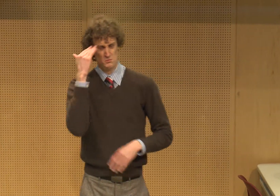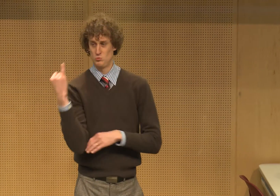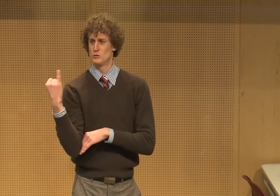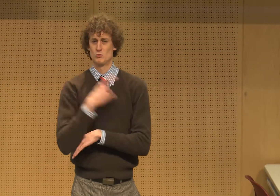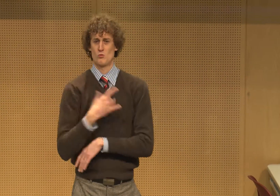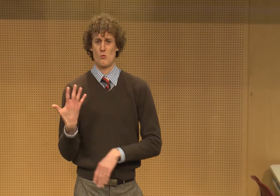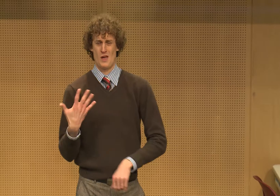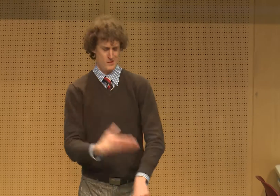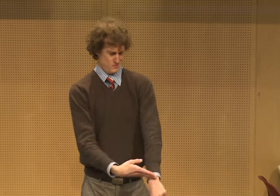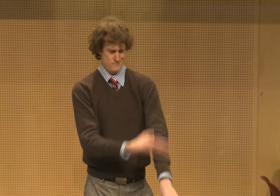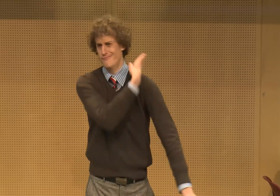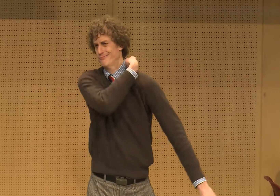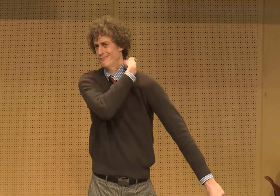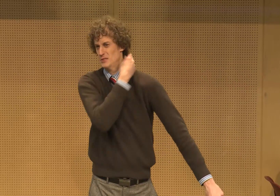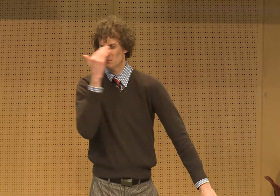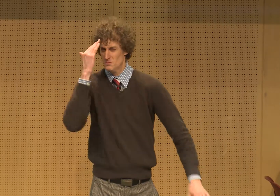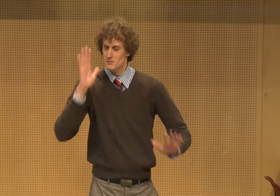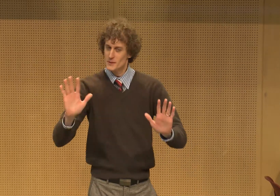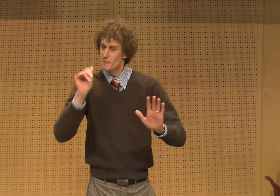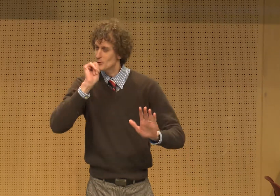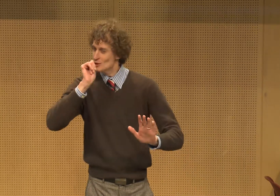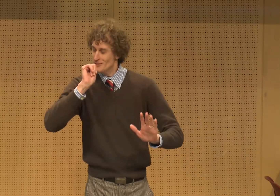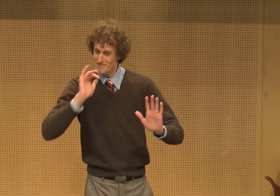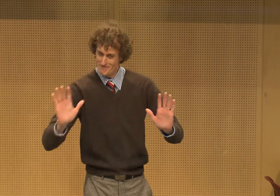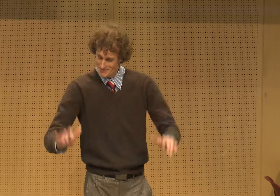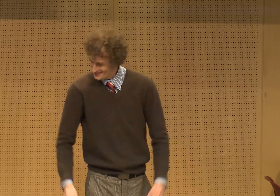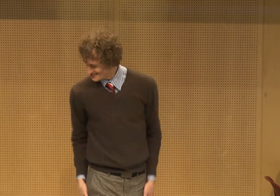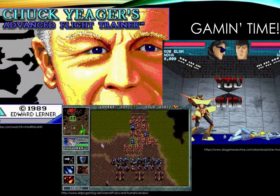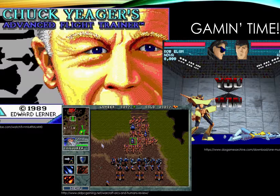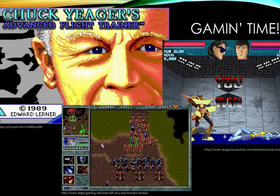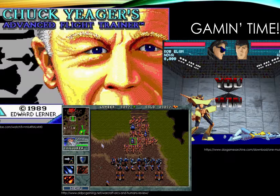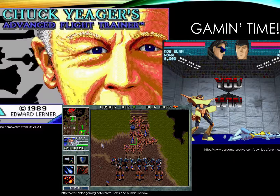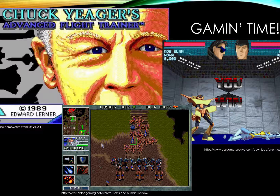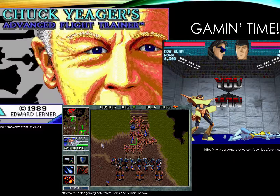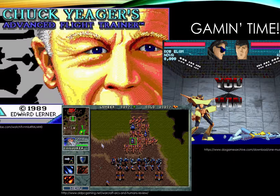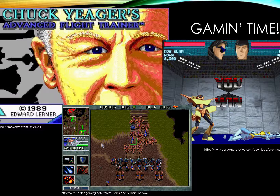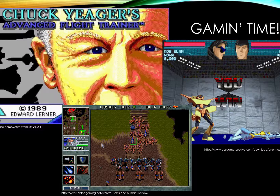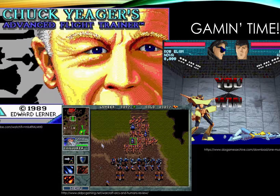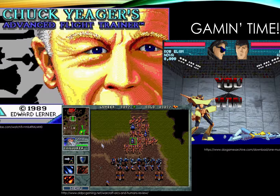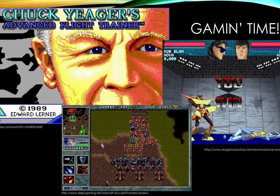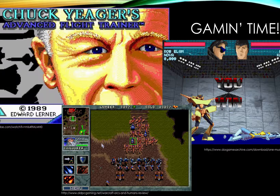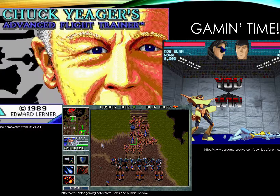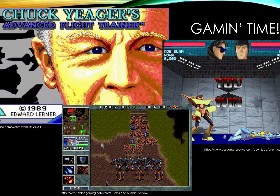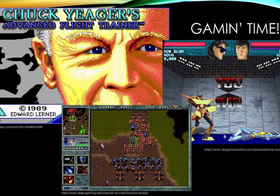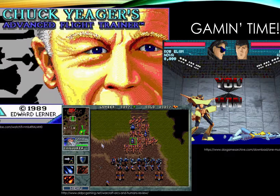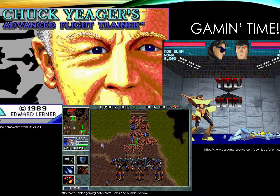So you could see that it's getting bigger, it's getting faster, processing with that kind of memory.